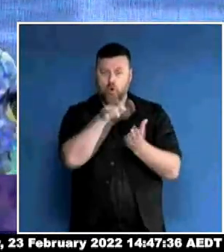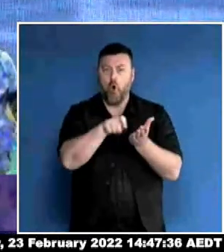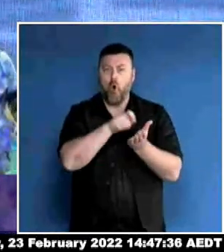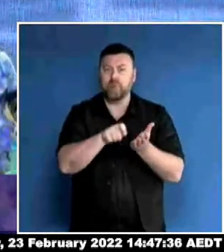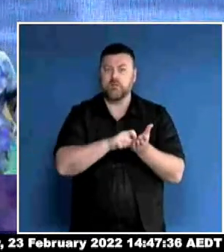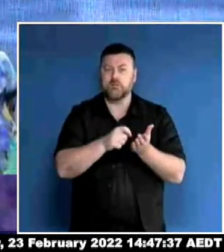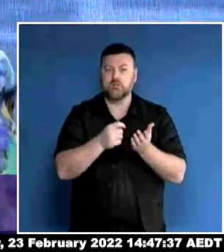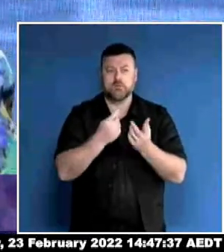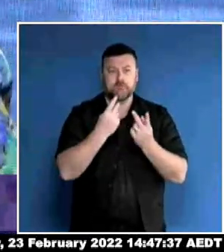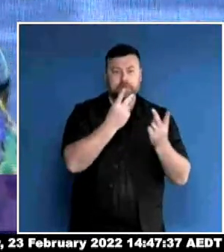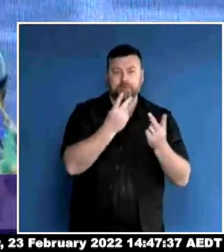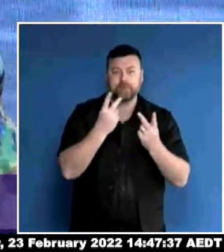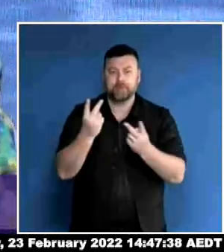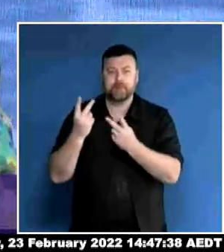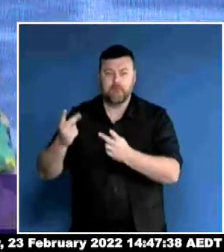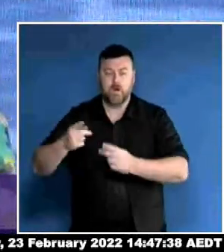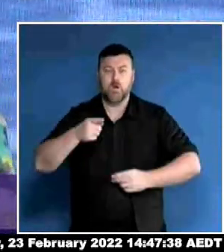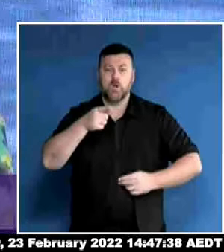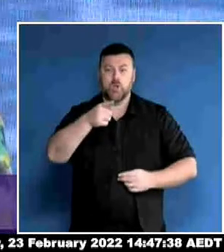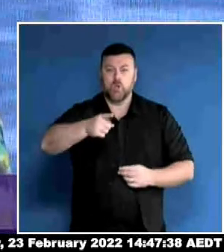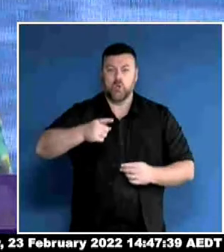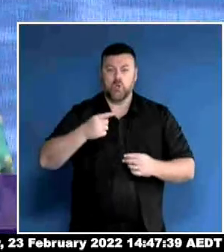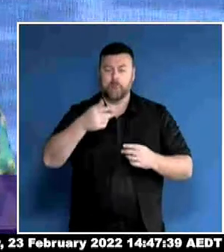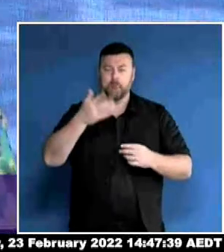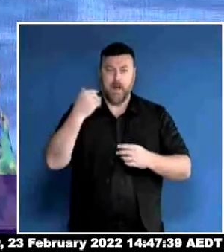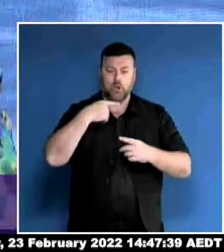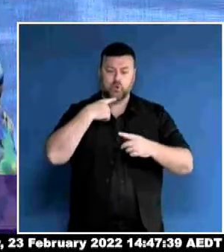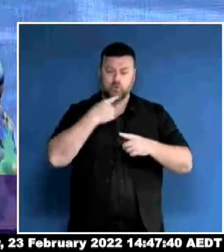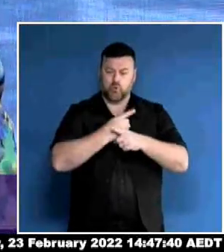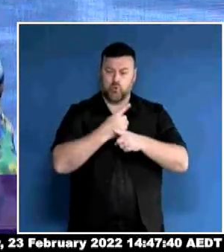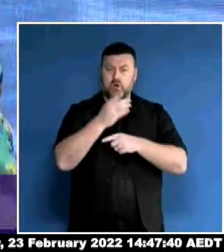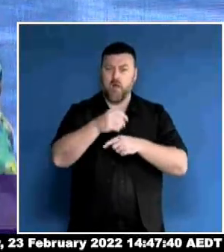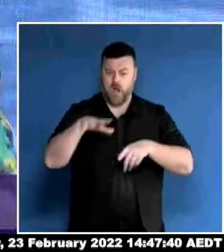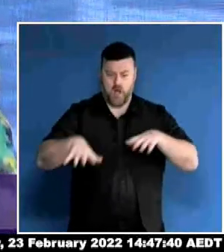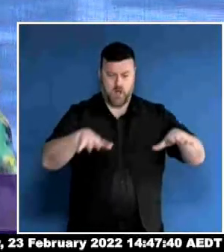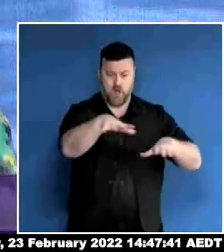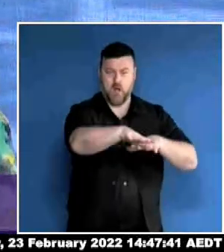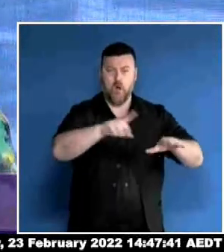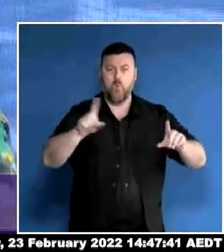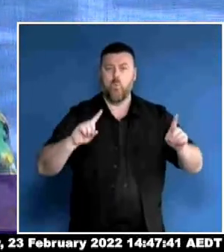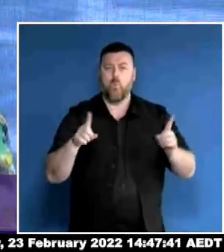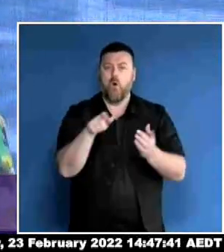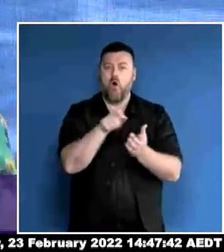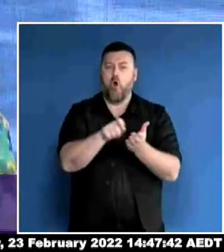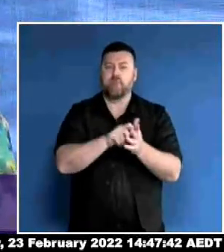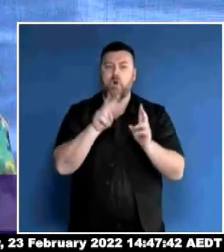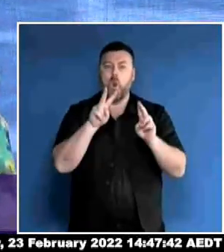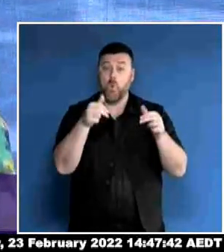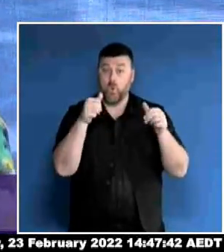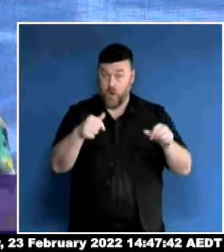office layout. And there are some photographs in the hearing bundles for the